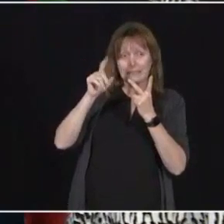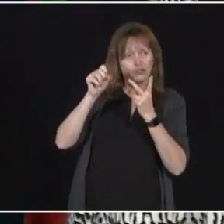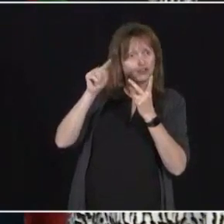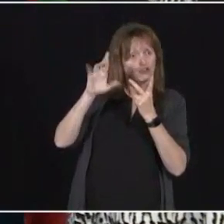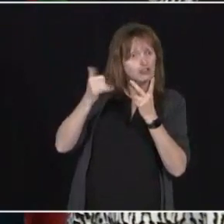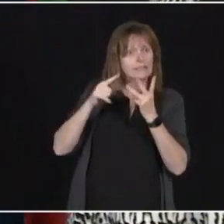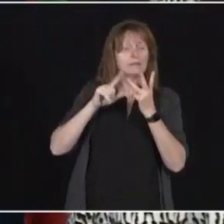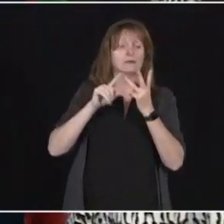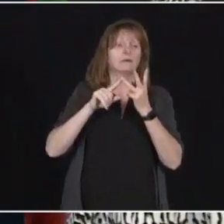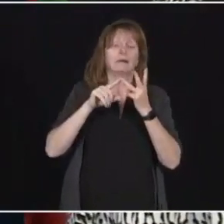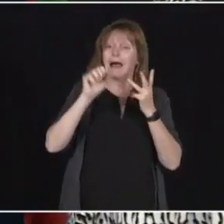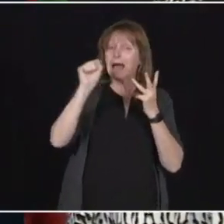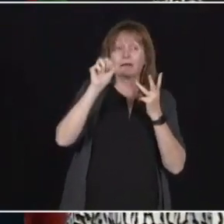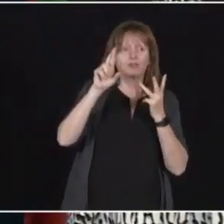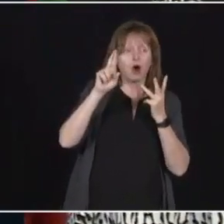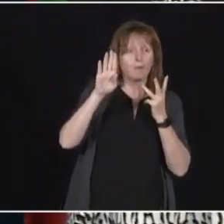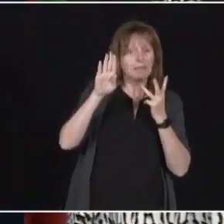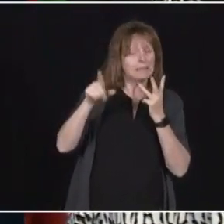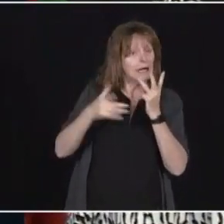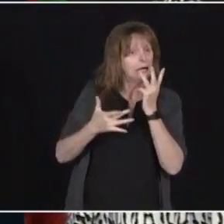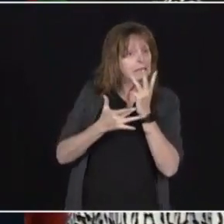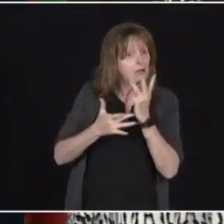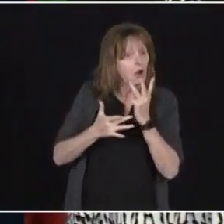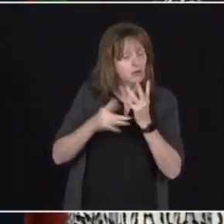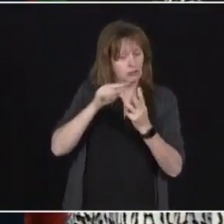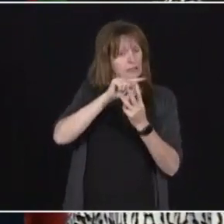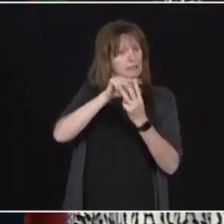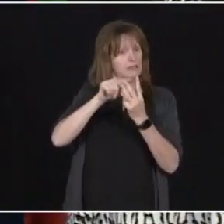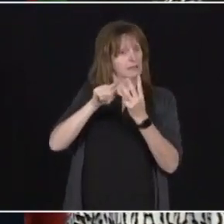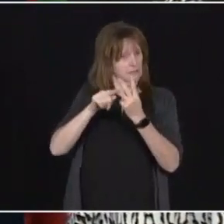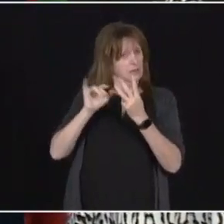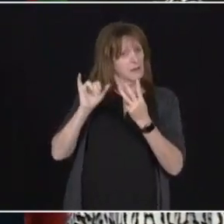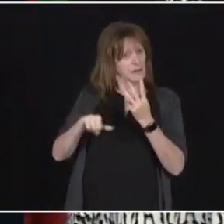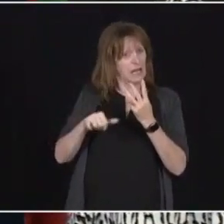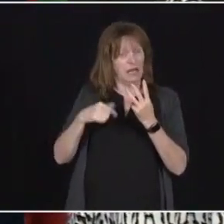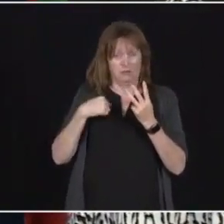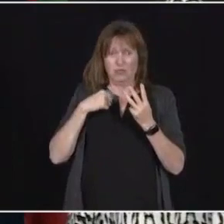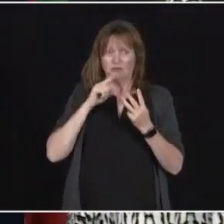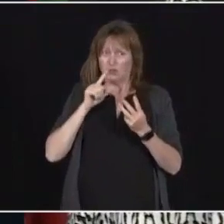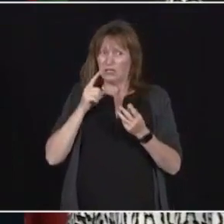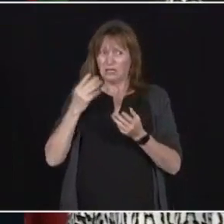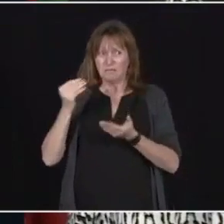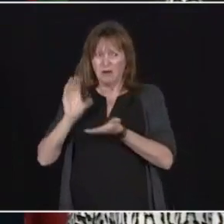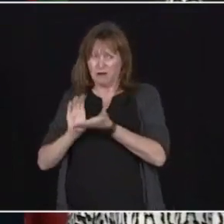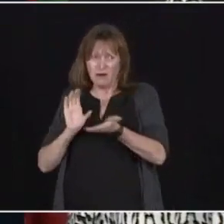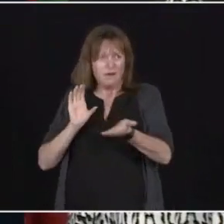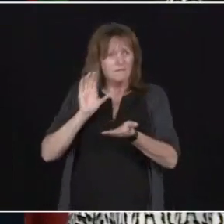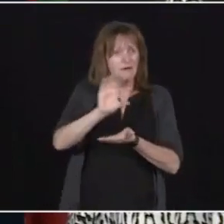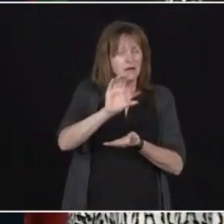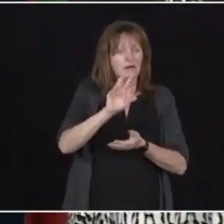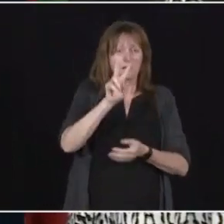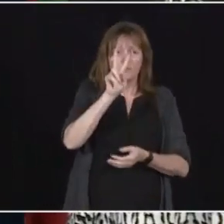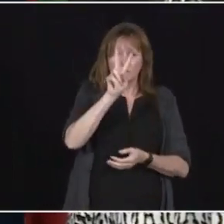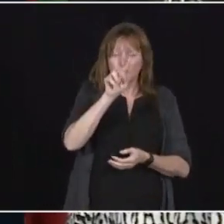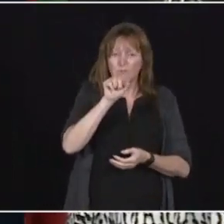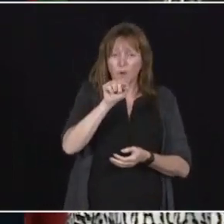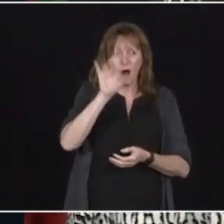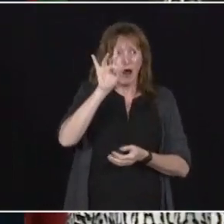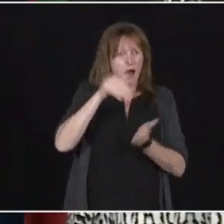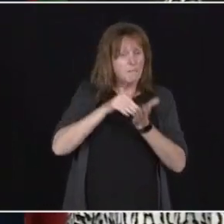Today, we are pleased to announce that Ontario is investing more than $2.8 million in our homegrown manufacturers